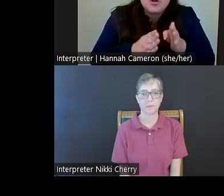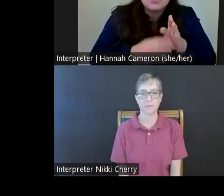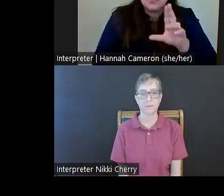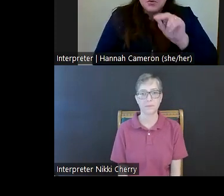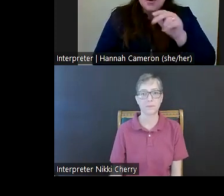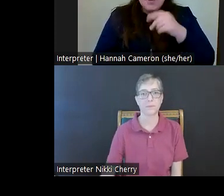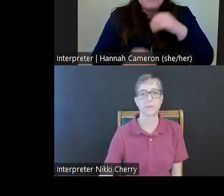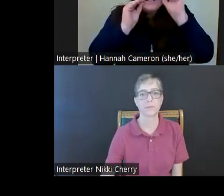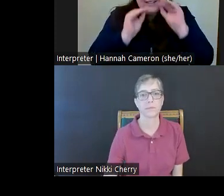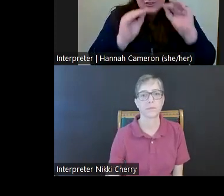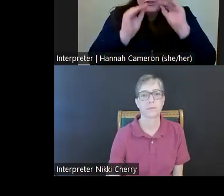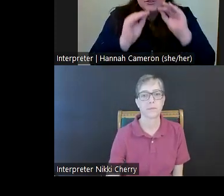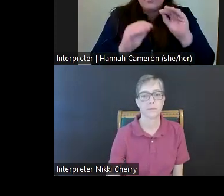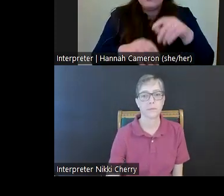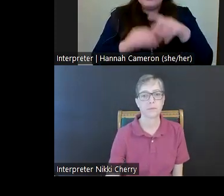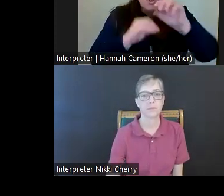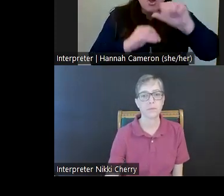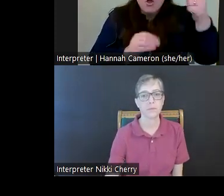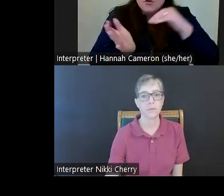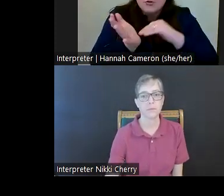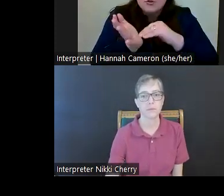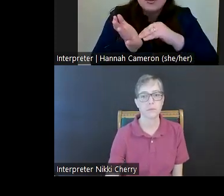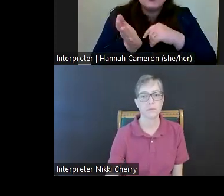working with are really smart and if I teach them how to do this with one person they'll do